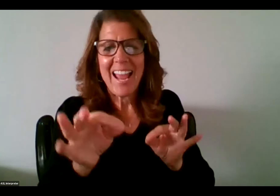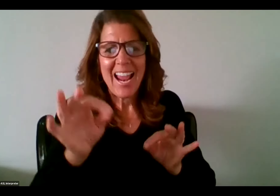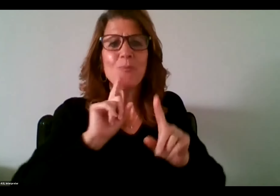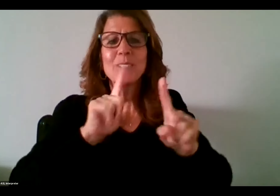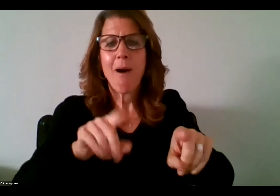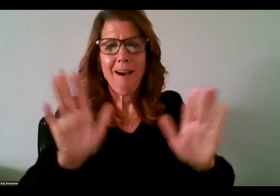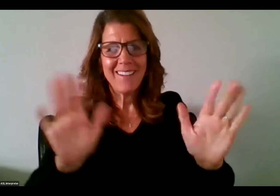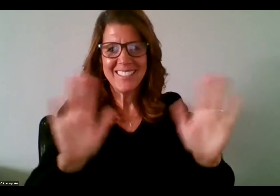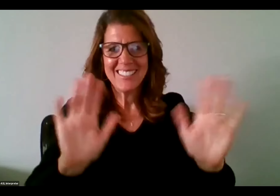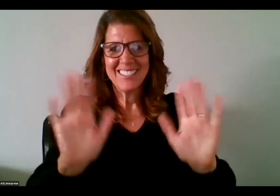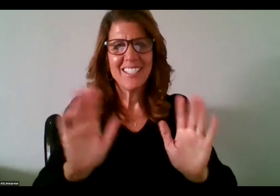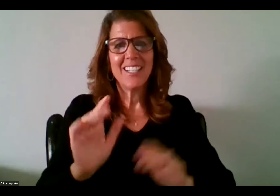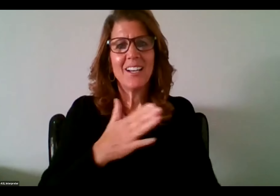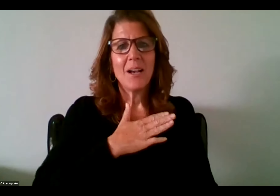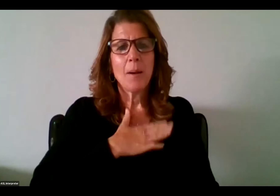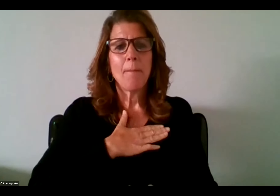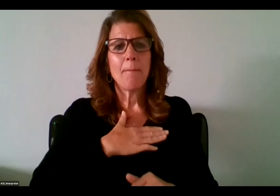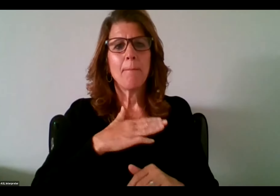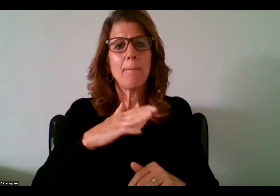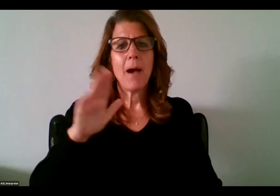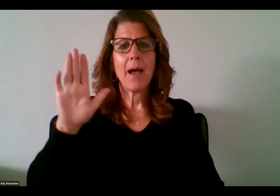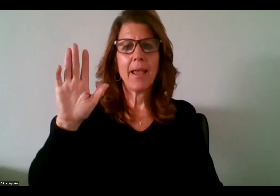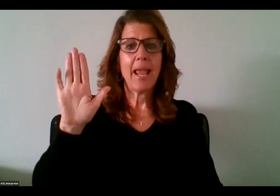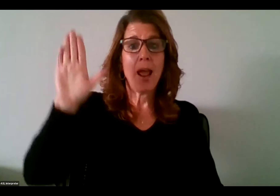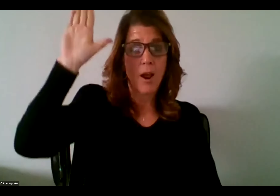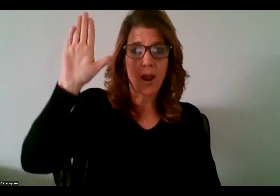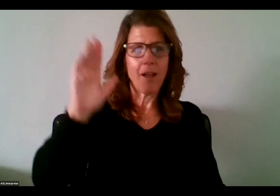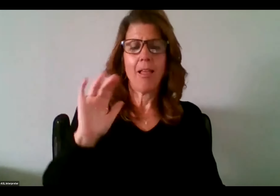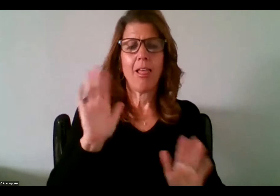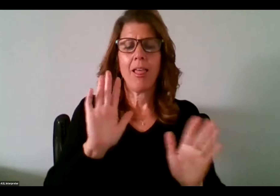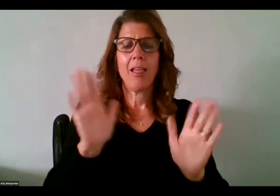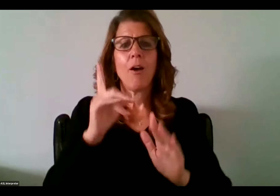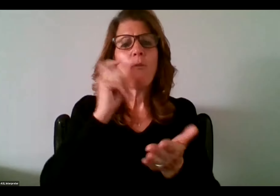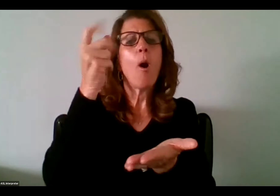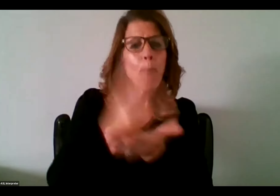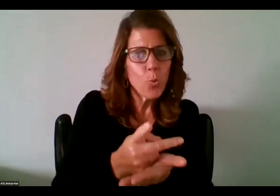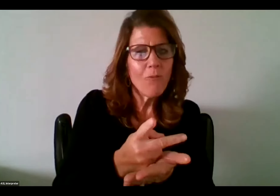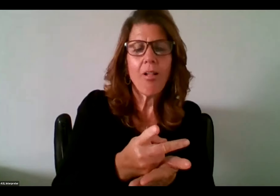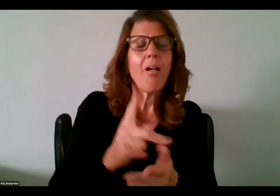virtual hand was being raised for approval. >> Okay. Thank you.